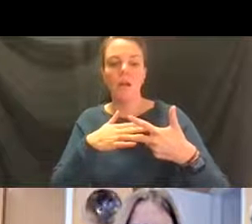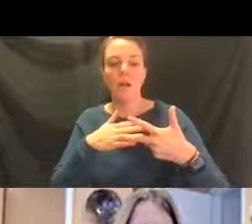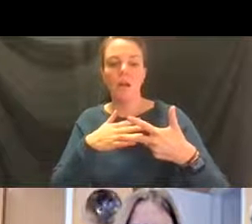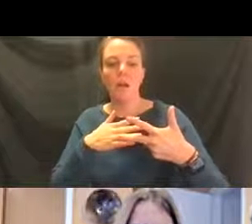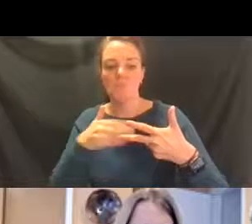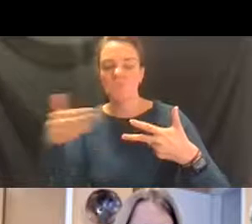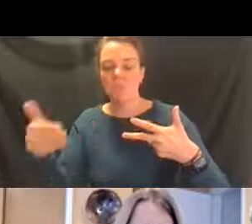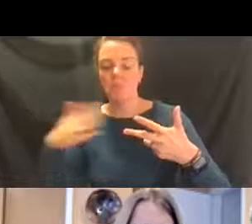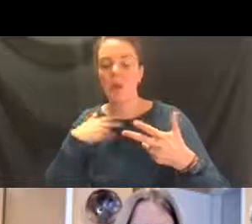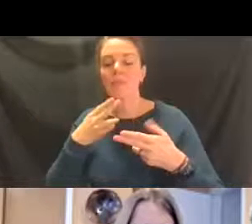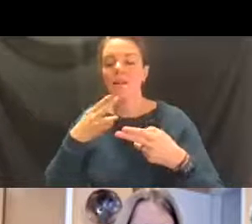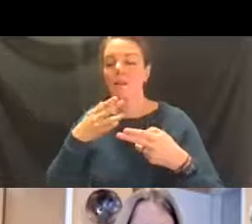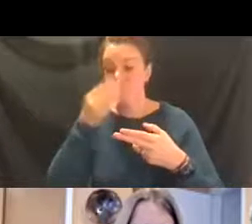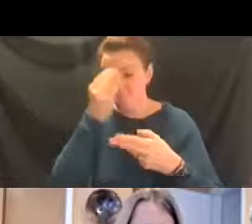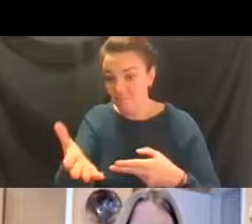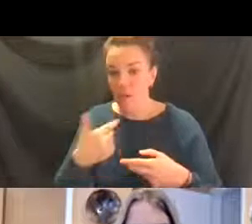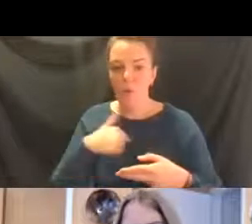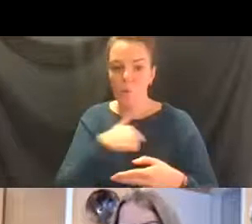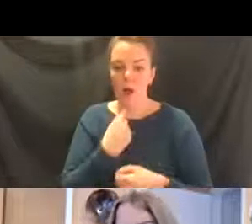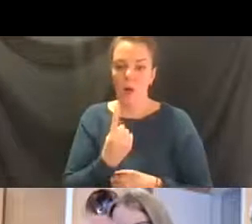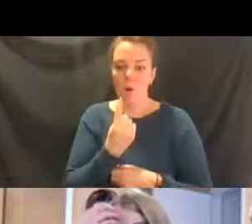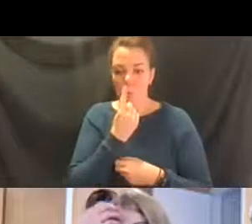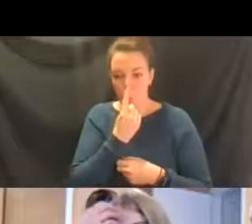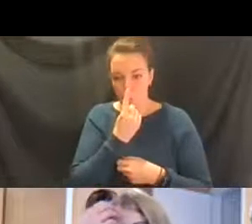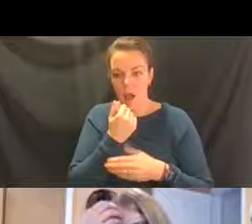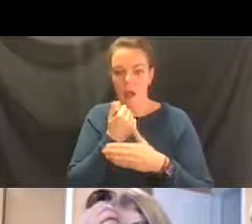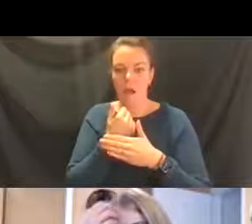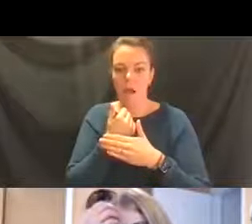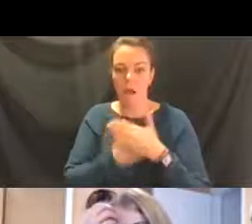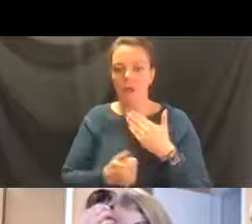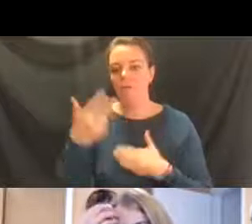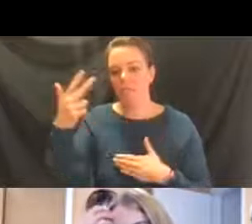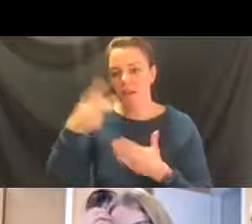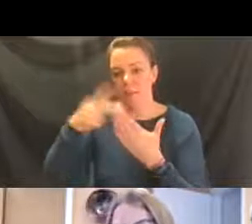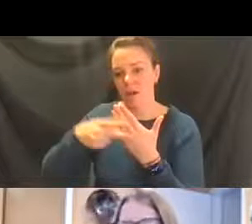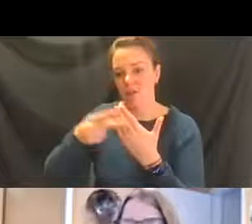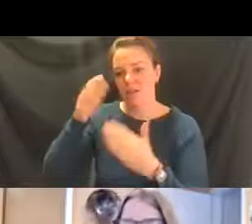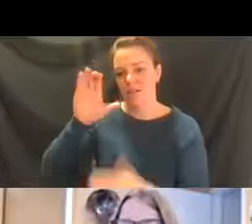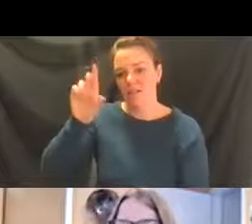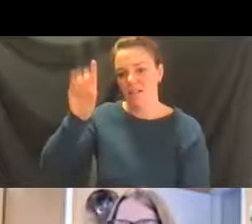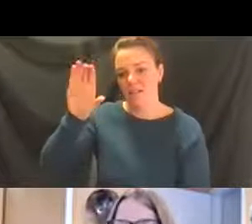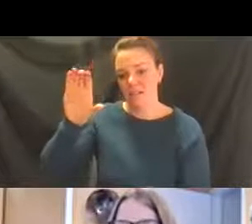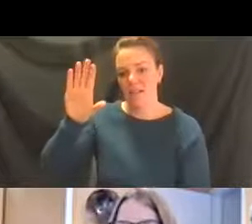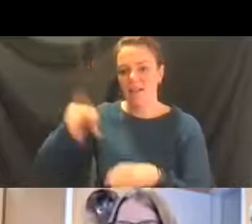we're one of three component b projects with CDC's national healthy brain five-year brain initiative